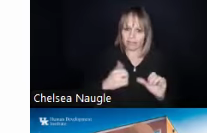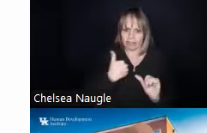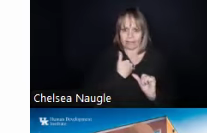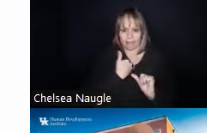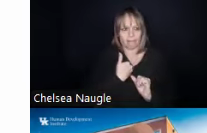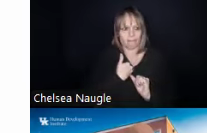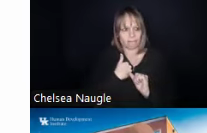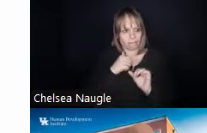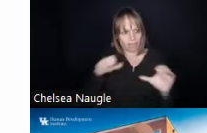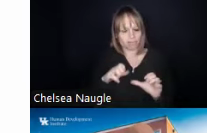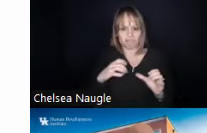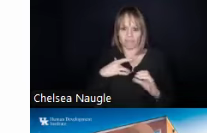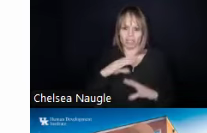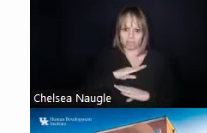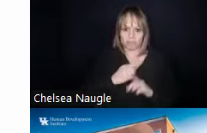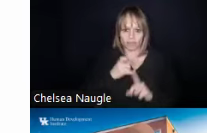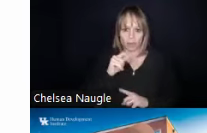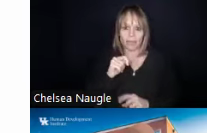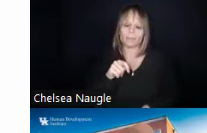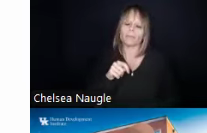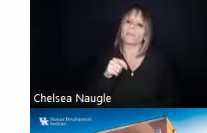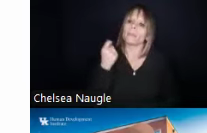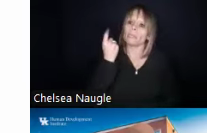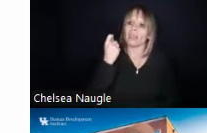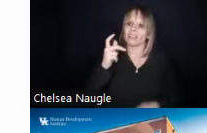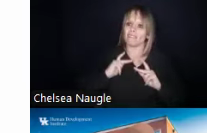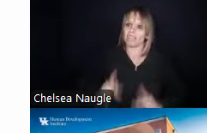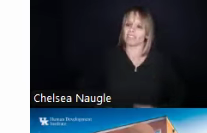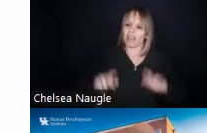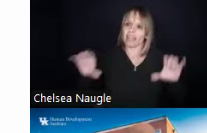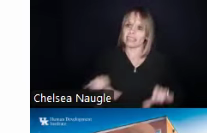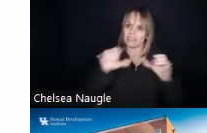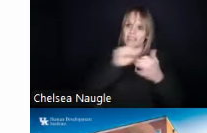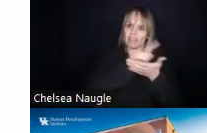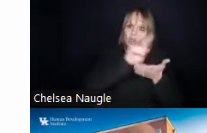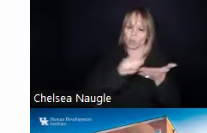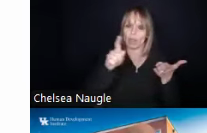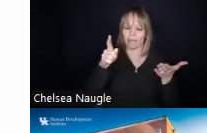bottom just the physical activity per week that kids have at school was also associated with physical activity